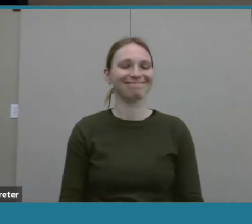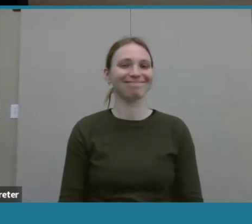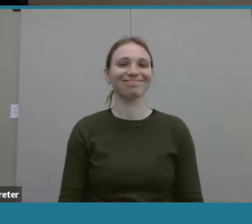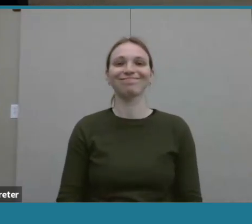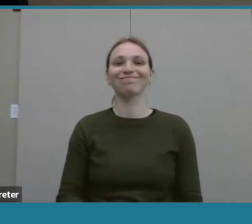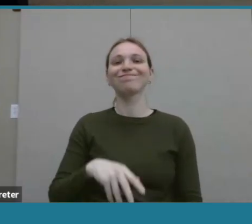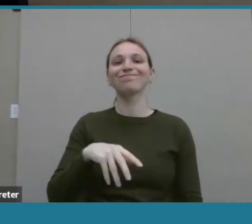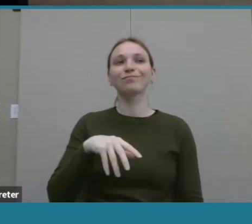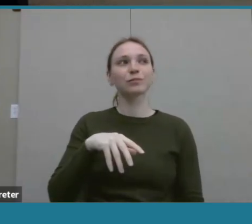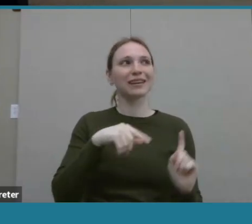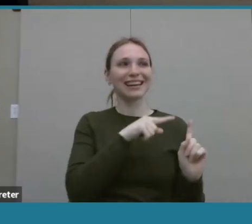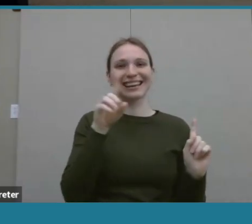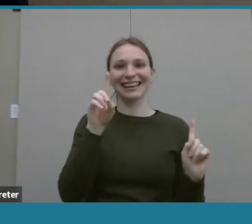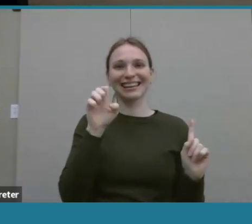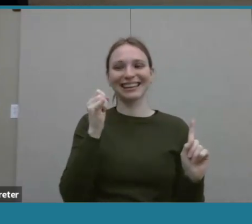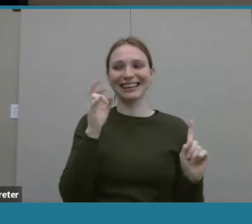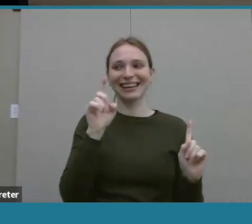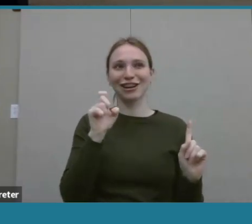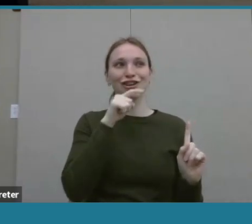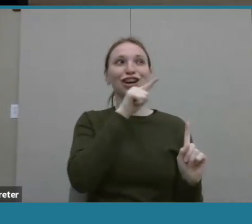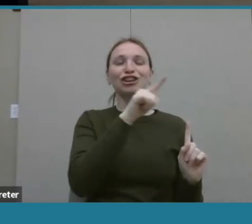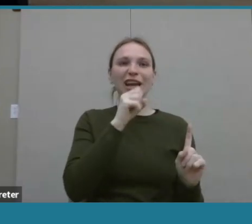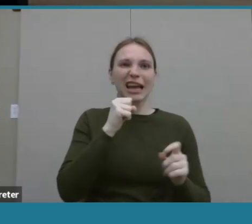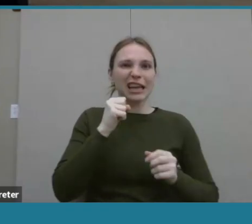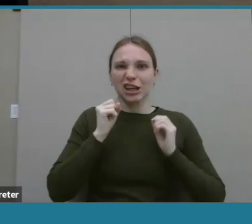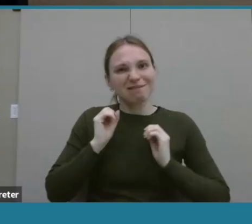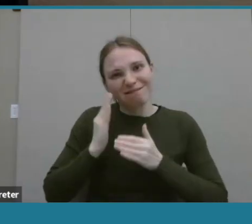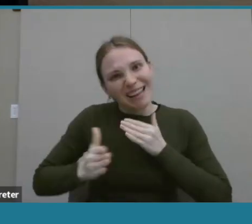Deirdre is sprinting to the end of the school year, so I think we got to give it up to her. Again for that.